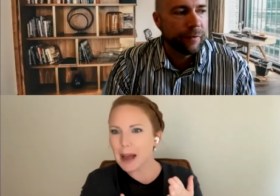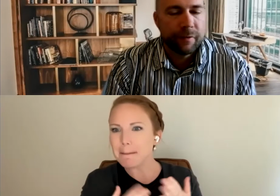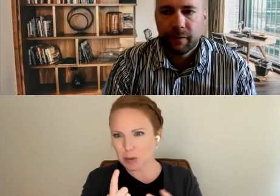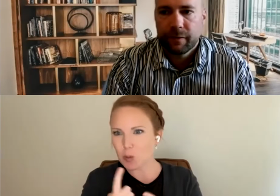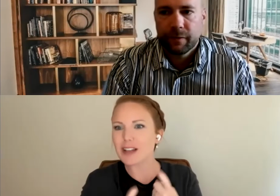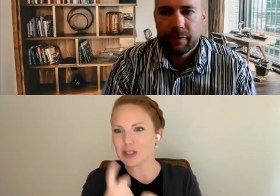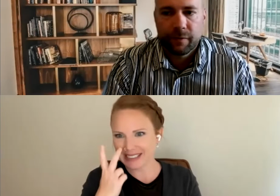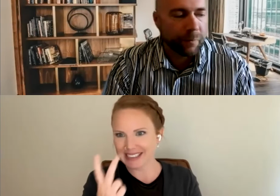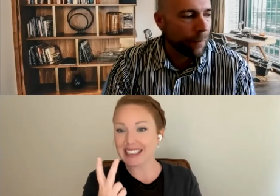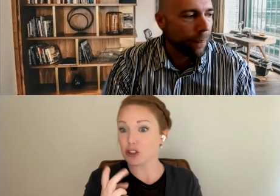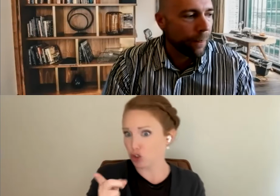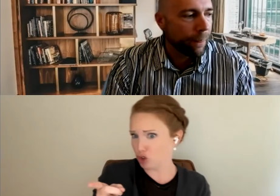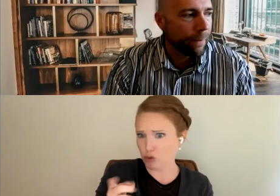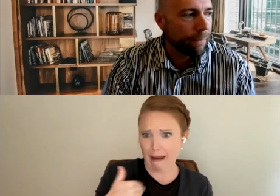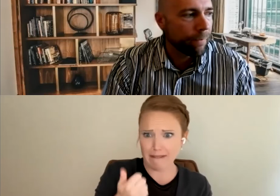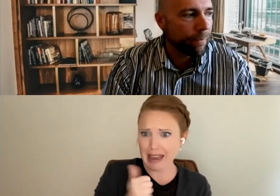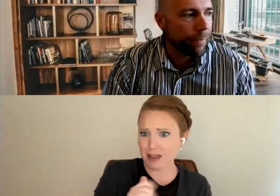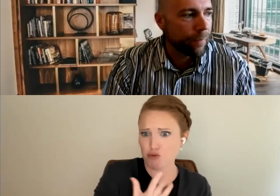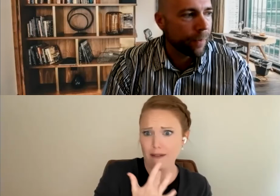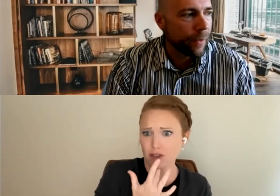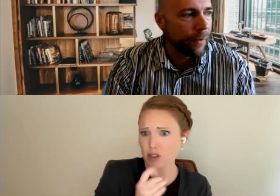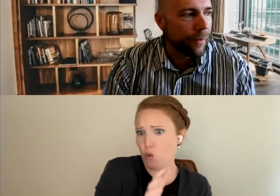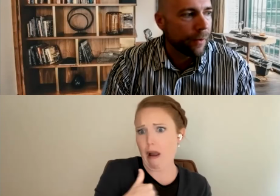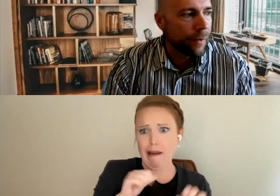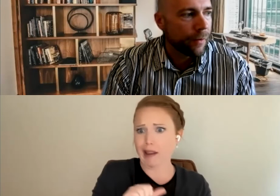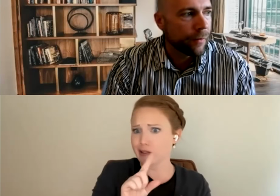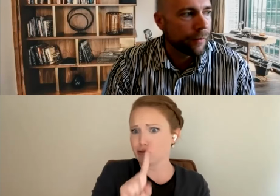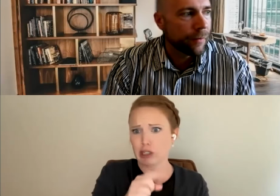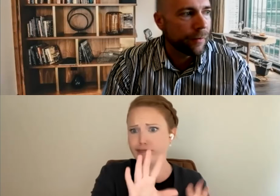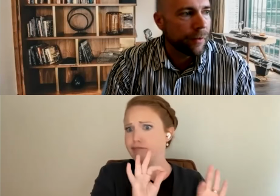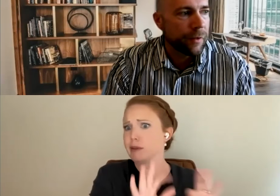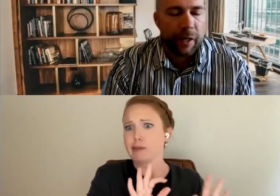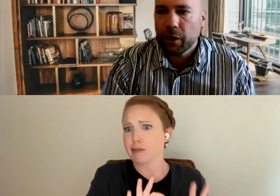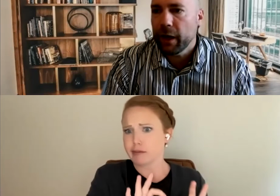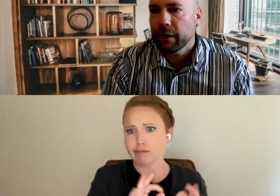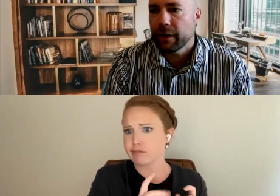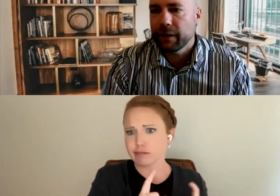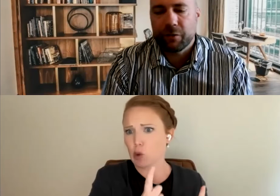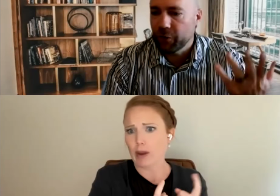Do you have any priorities? Otherwise, I can just kind of jump down go down them.